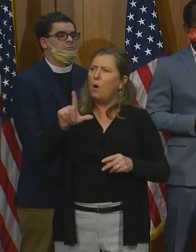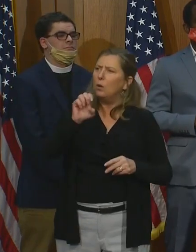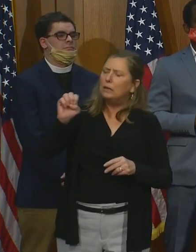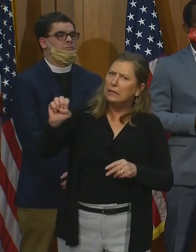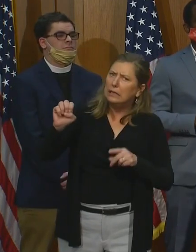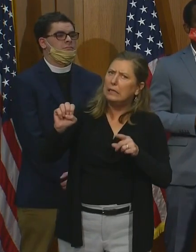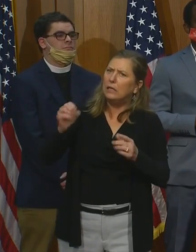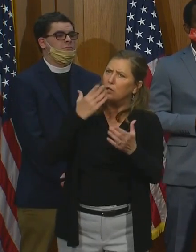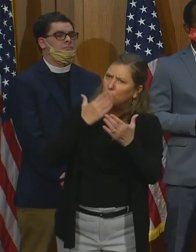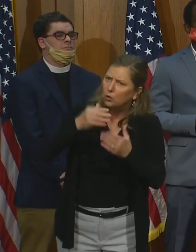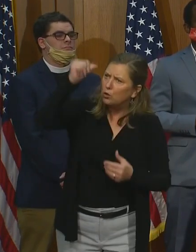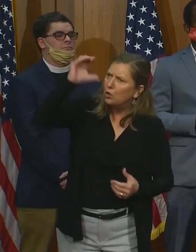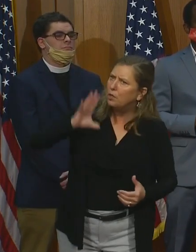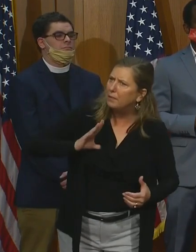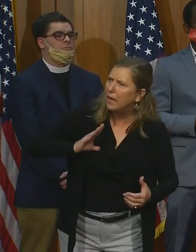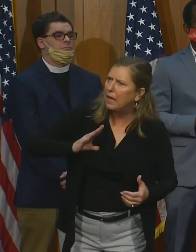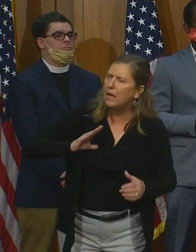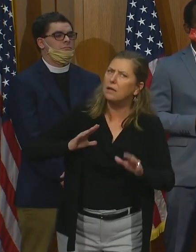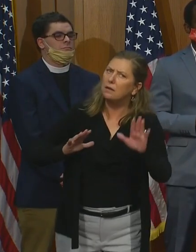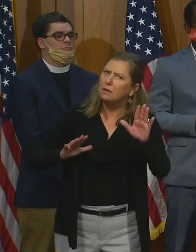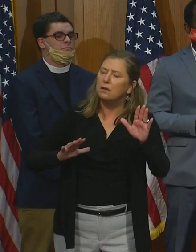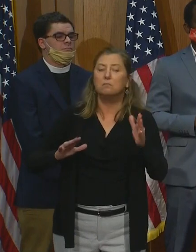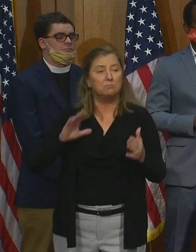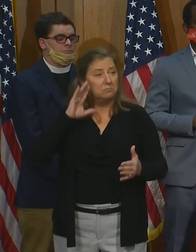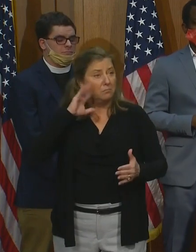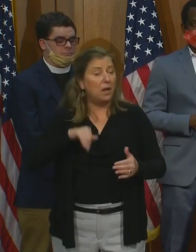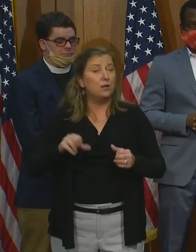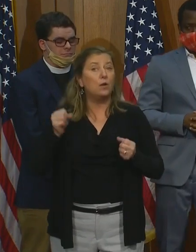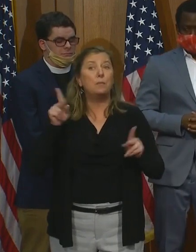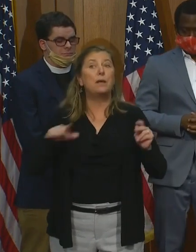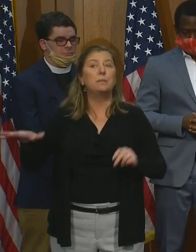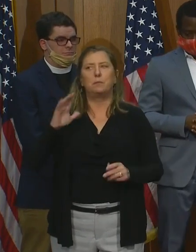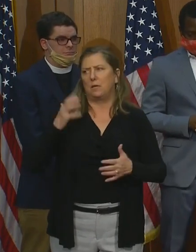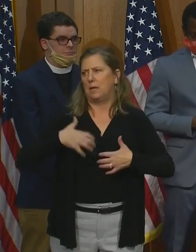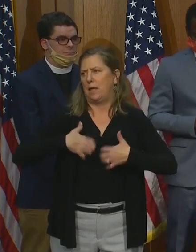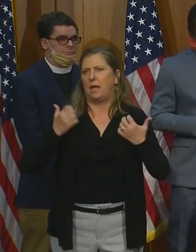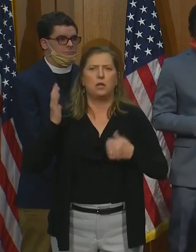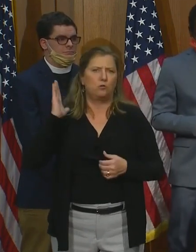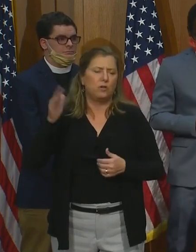SOME MORE SAY LEE WAS AN